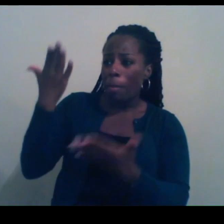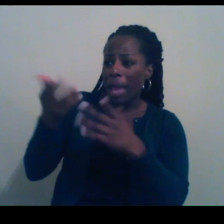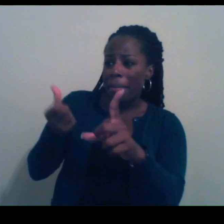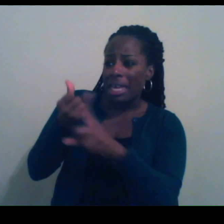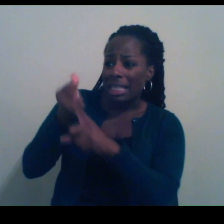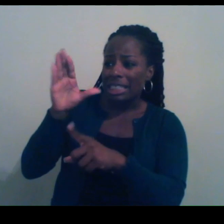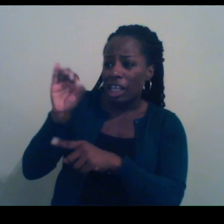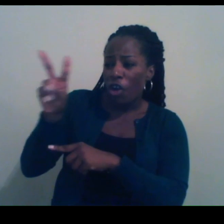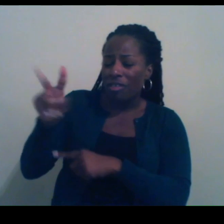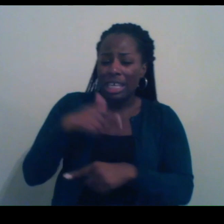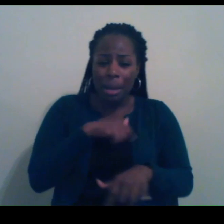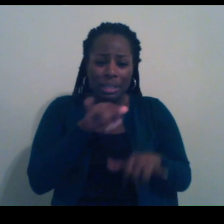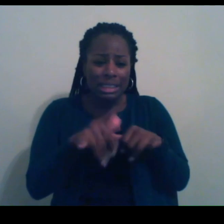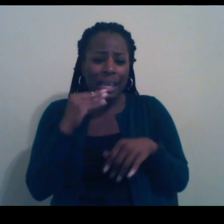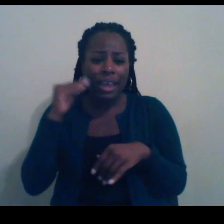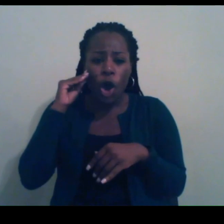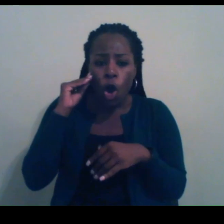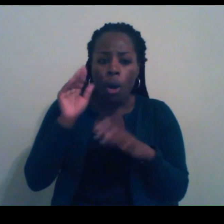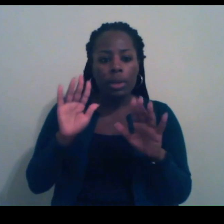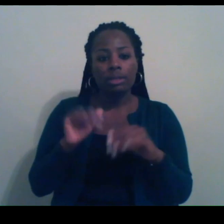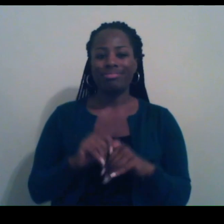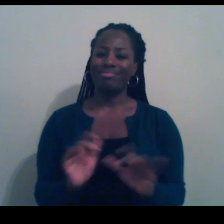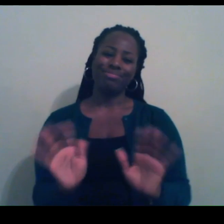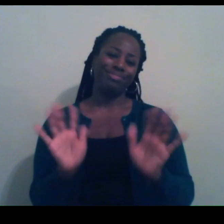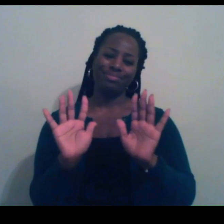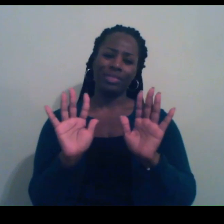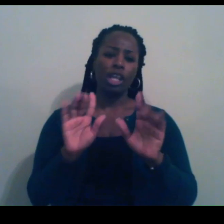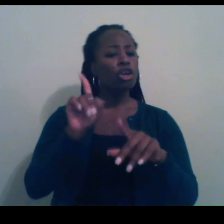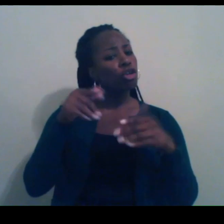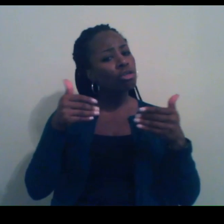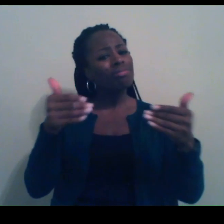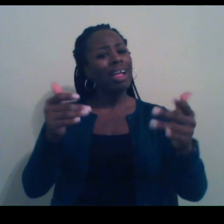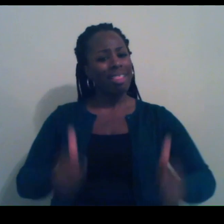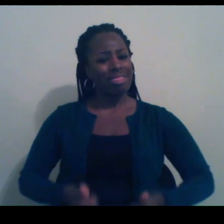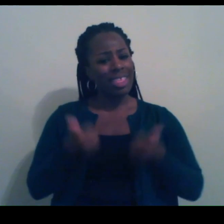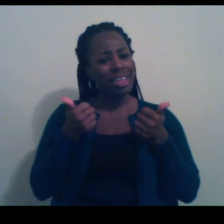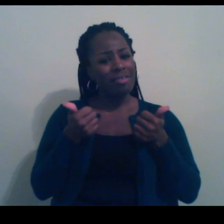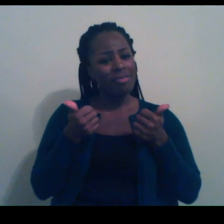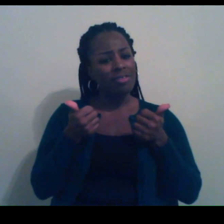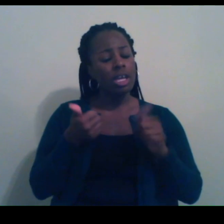right even before the coronavirus if you had asked CDC what you should do about